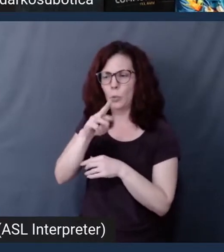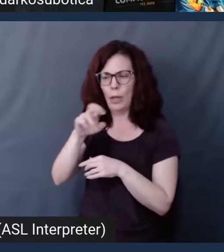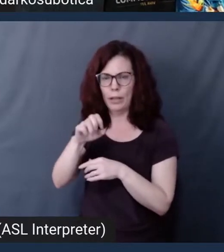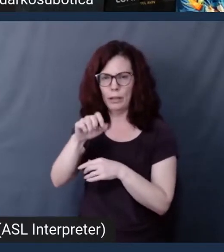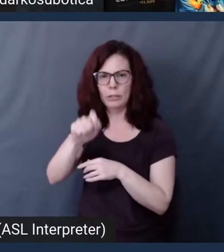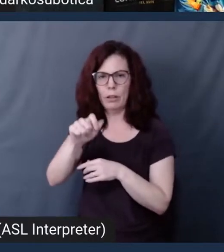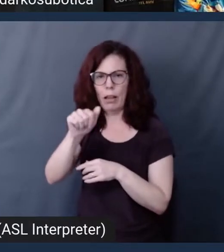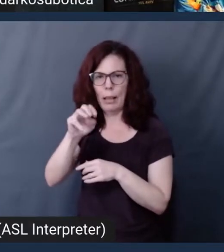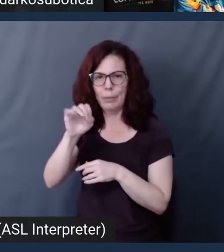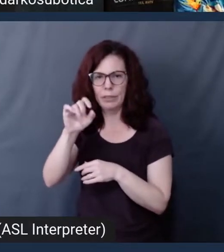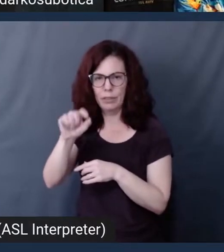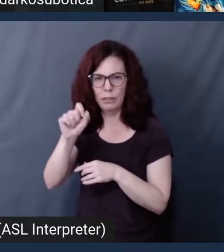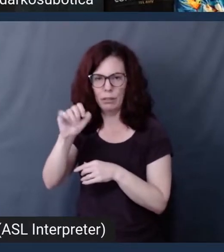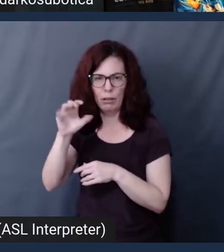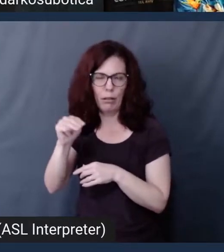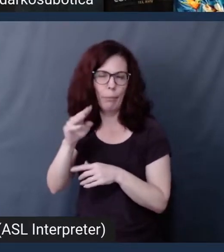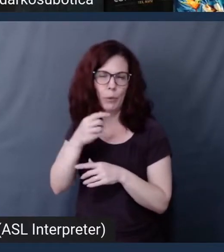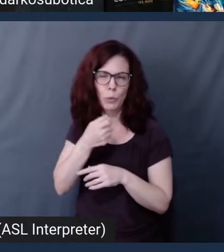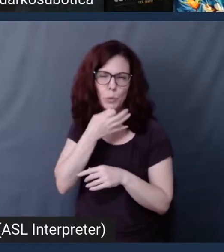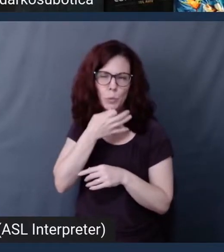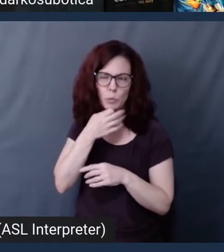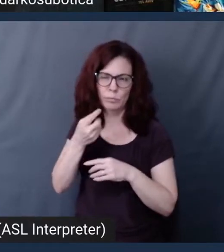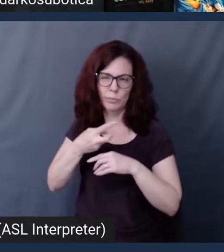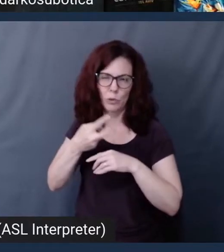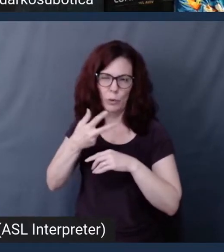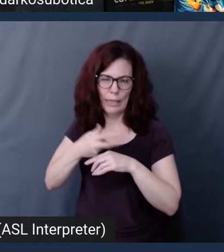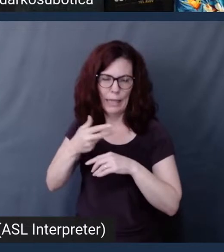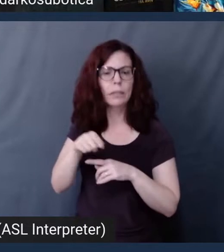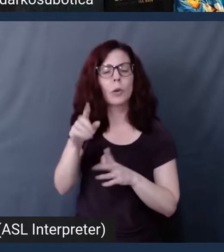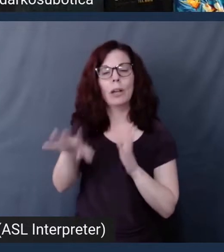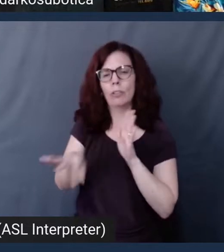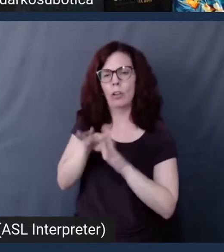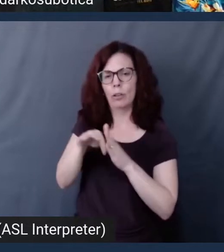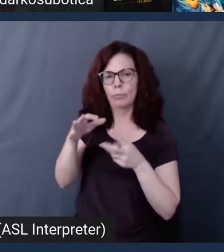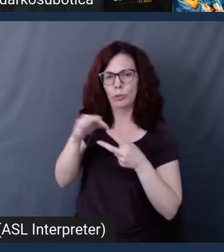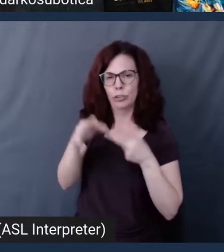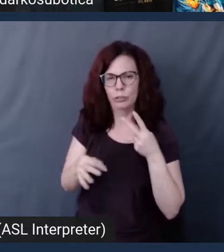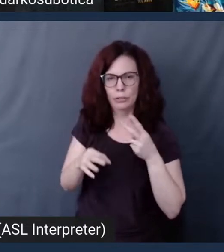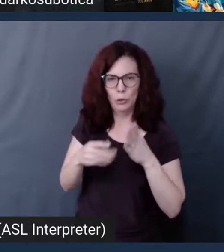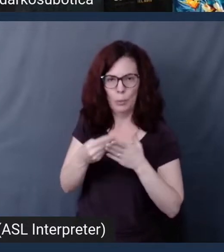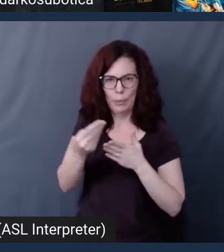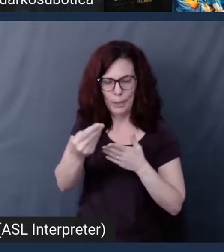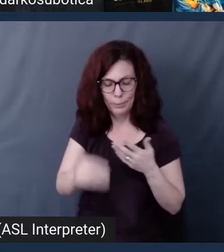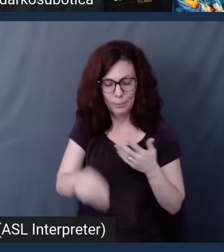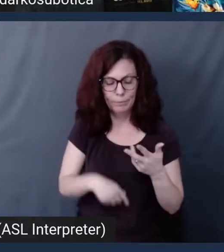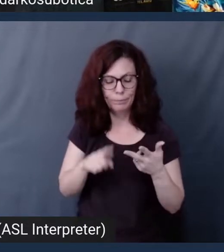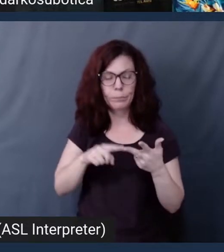So you'll have a choice of places to buy the device from. The next thing we want you to do is we want you